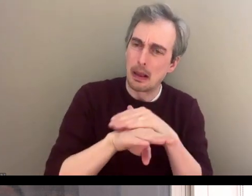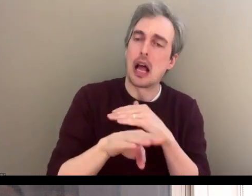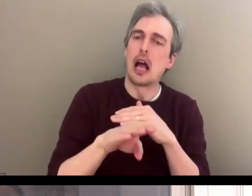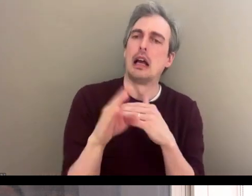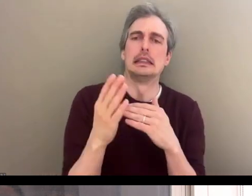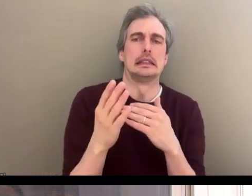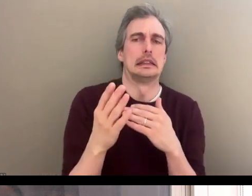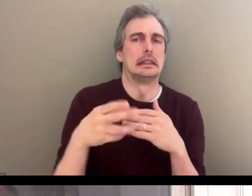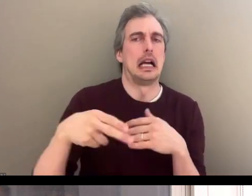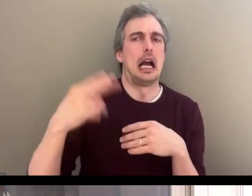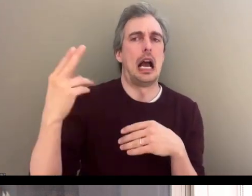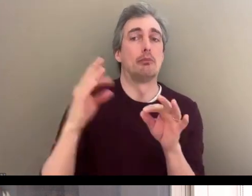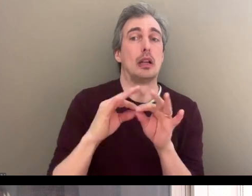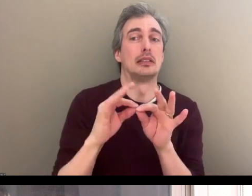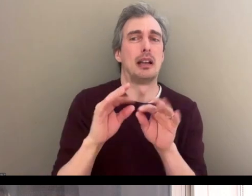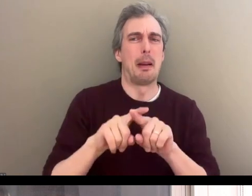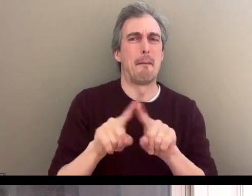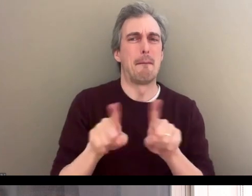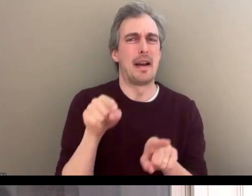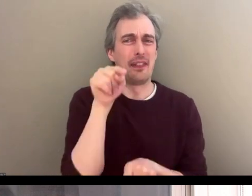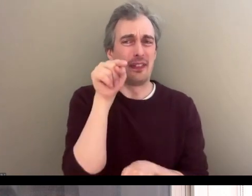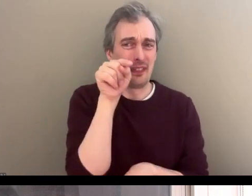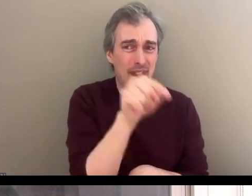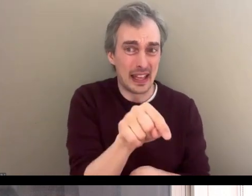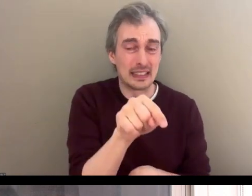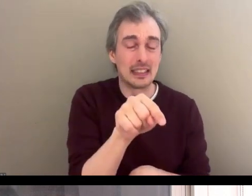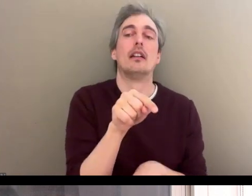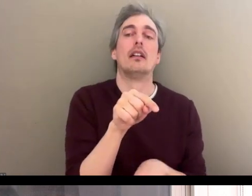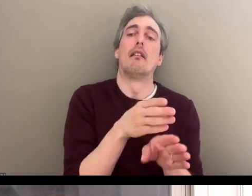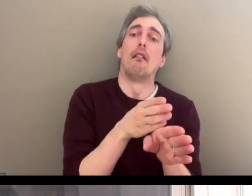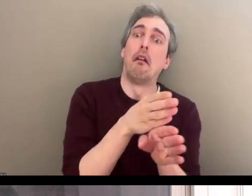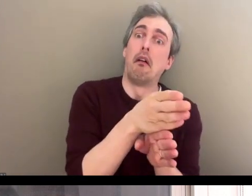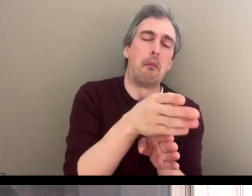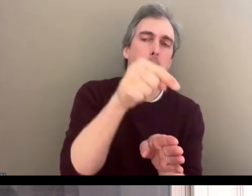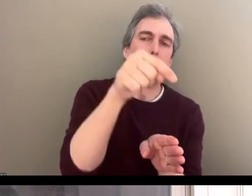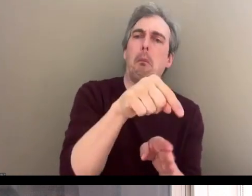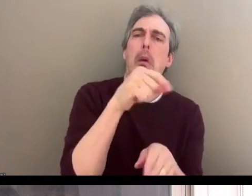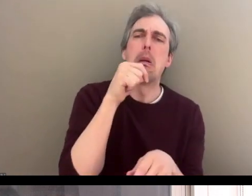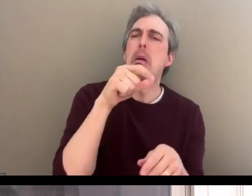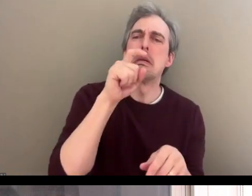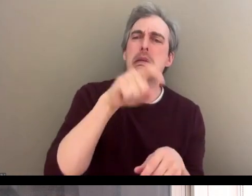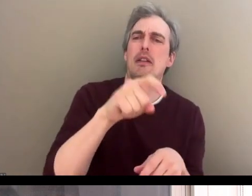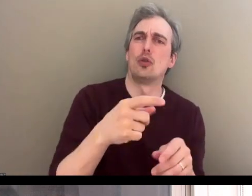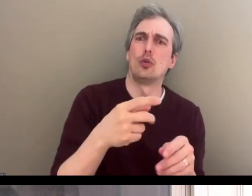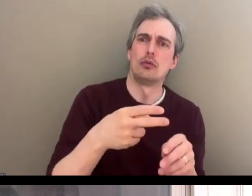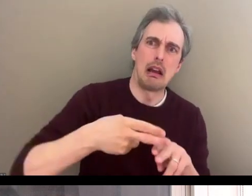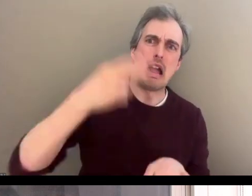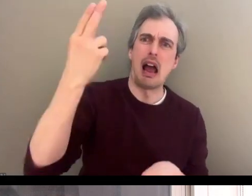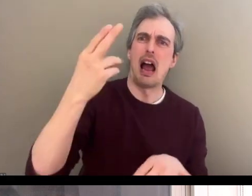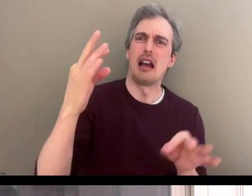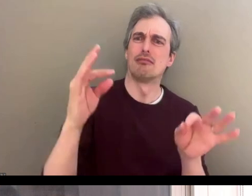The tools I'll be exploring today could help you get started building accessibly, even if your team's budget isn't there right now.